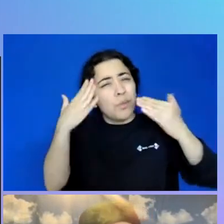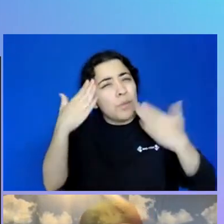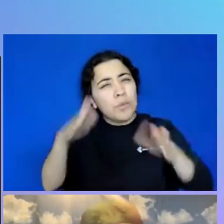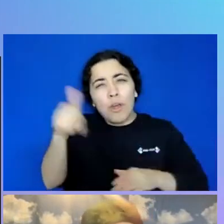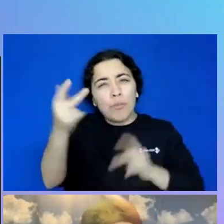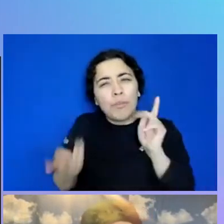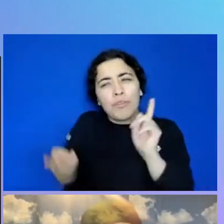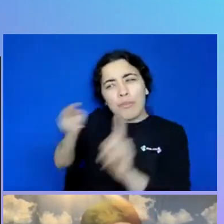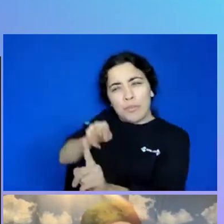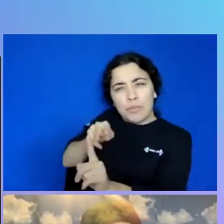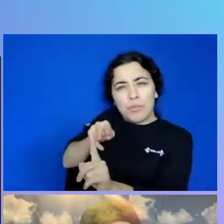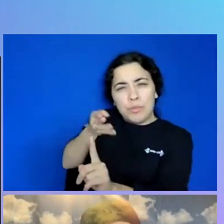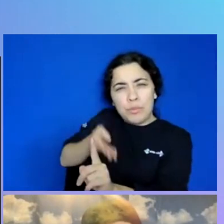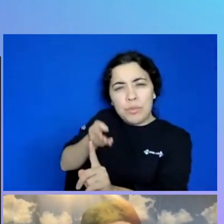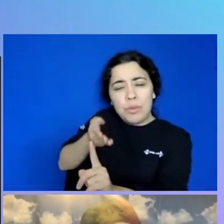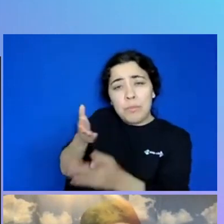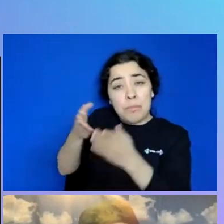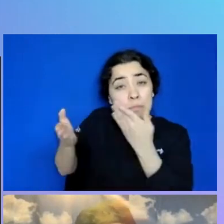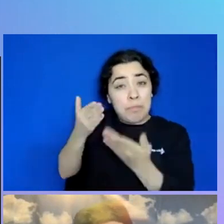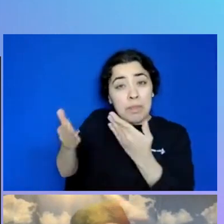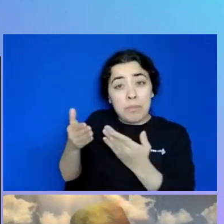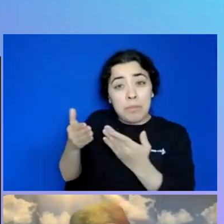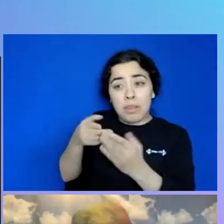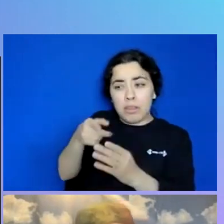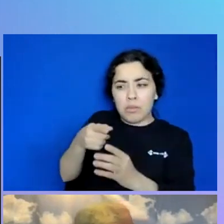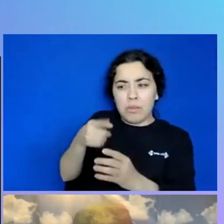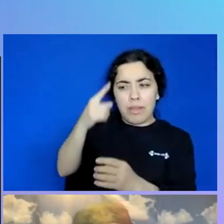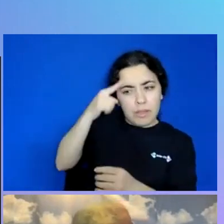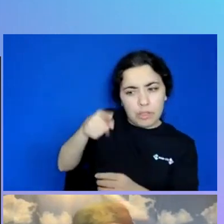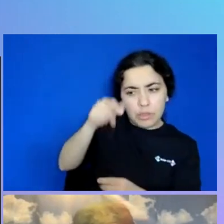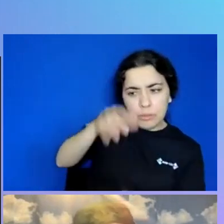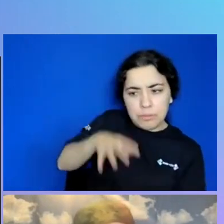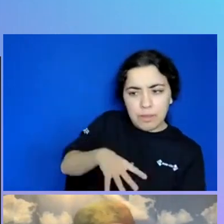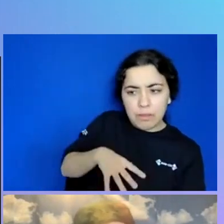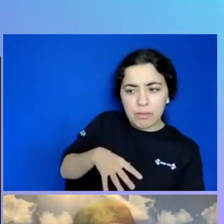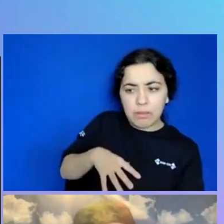so you might have people that are perceived as men that are earning more and people that are